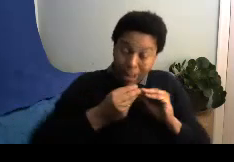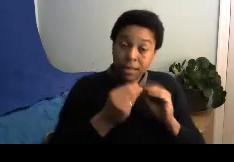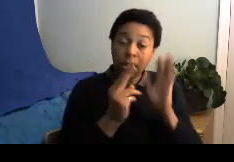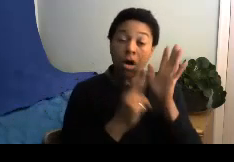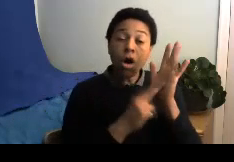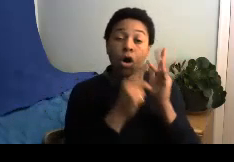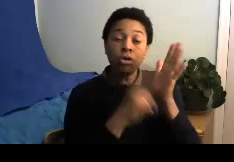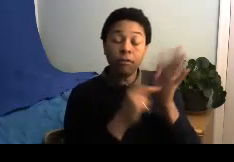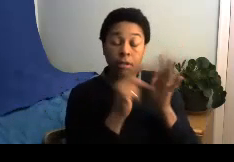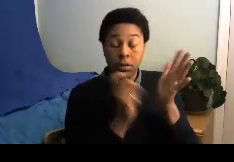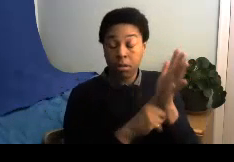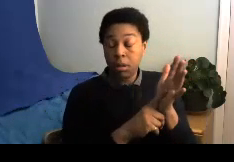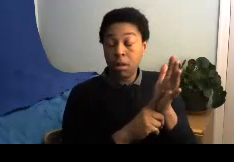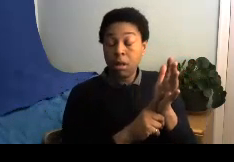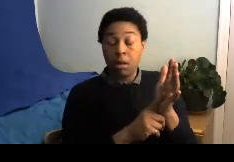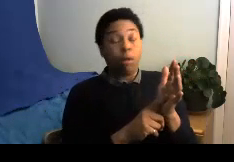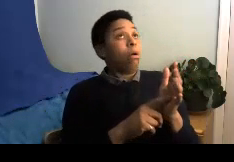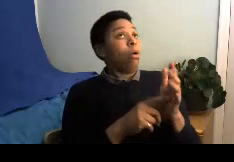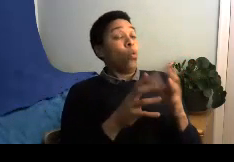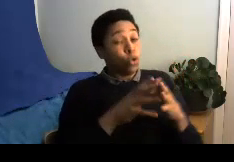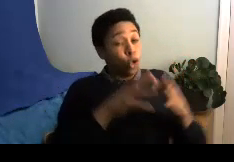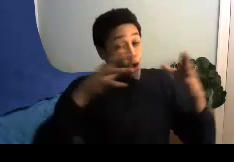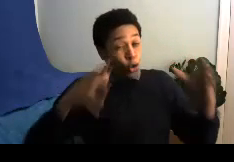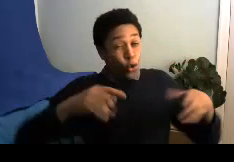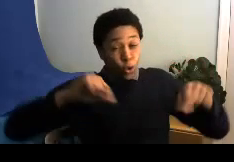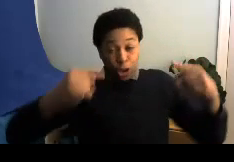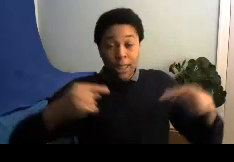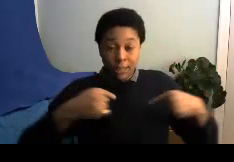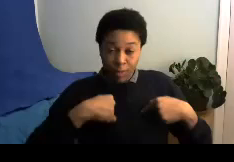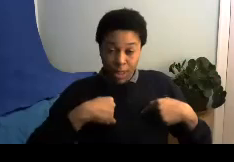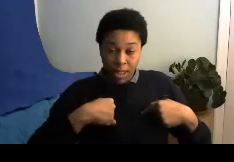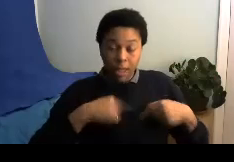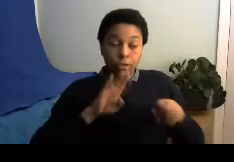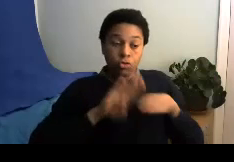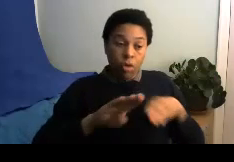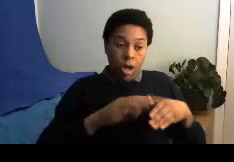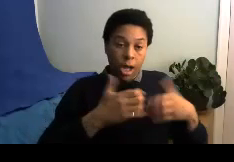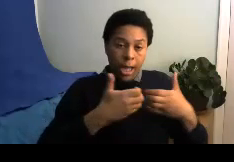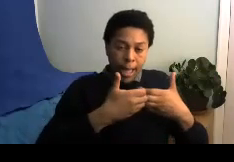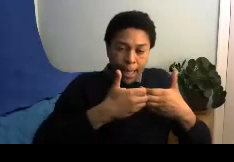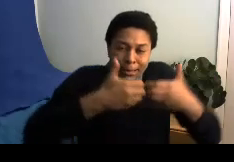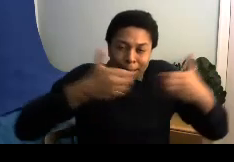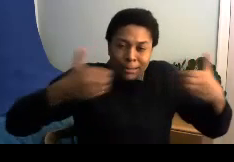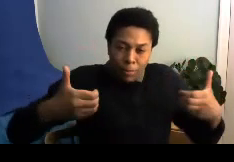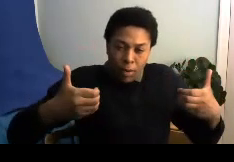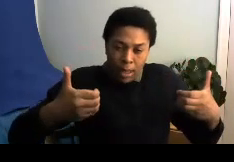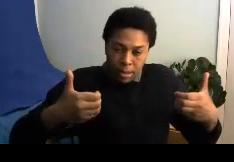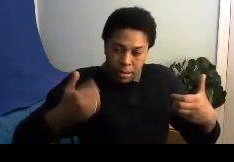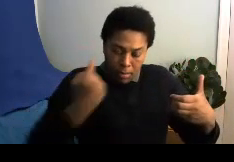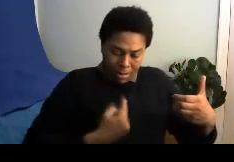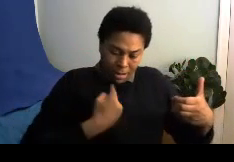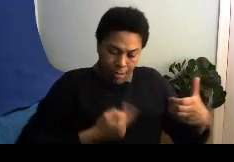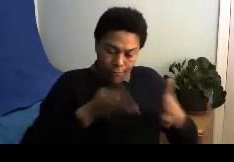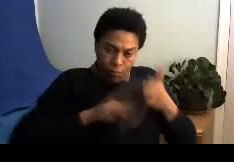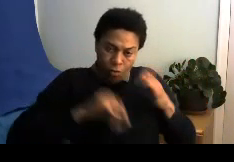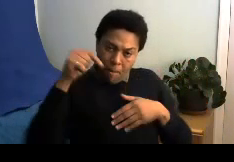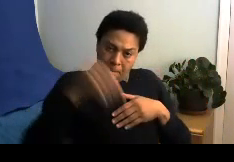great challenge for me to sort of separate myself from, from what I was writing. And it only really happened actually, when I